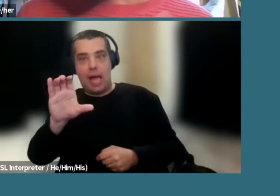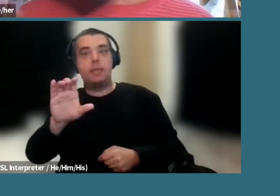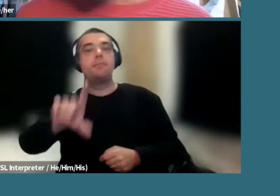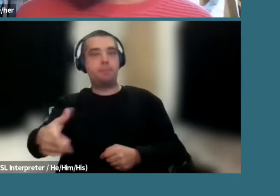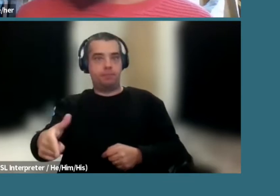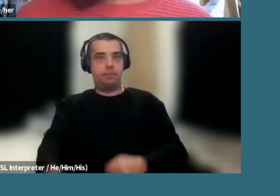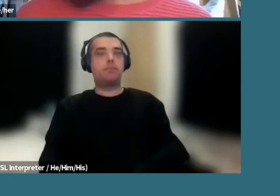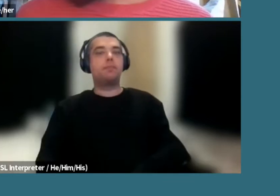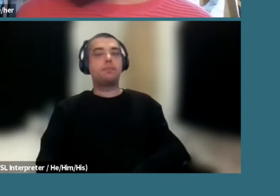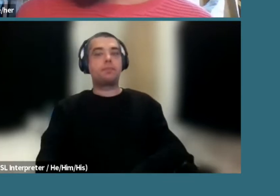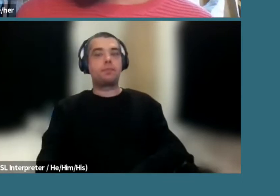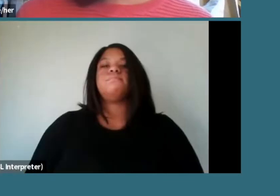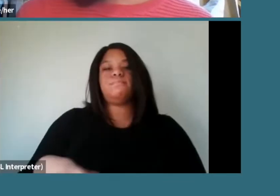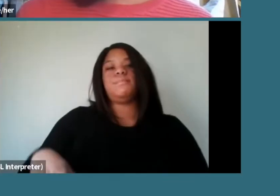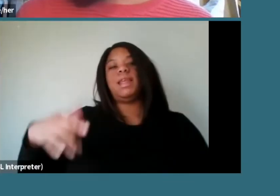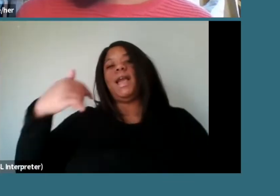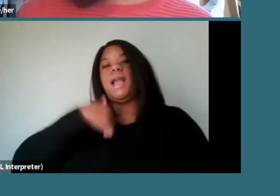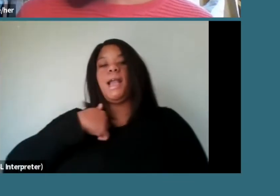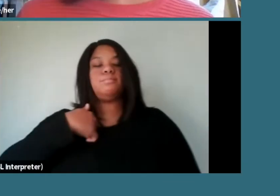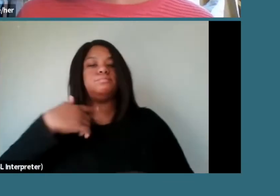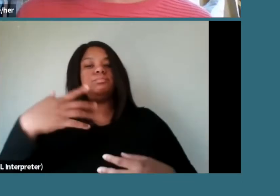I would highly recommend you look into that organization.